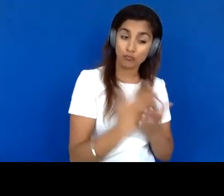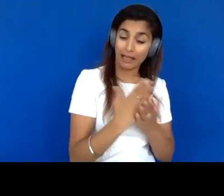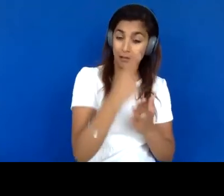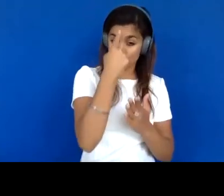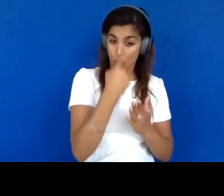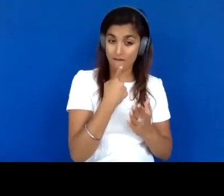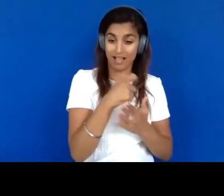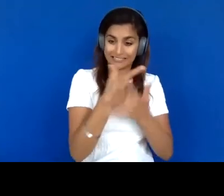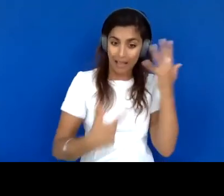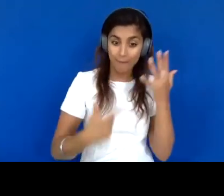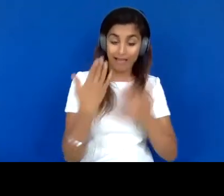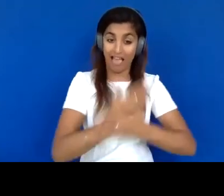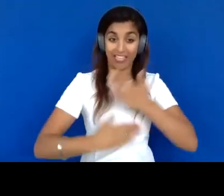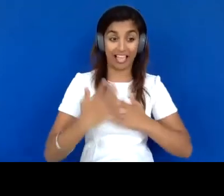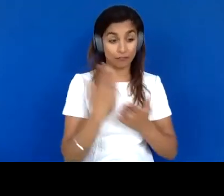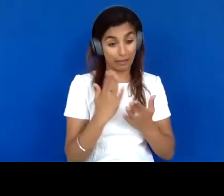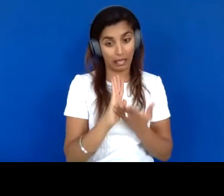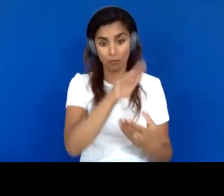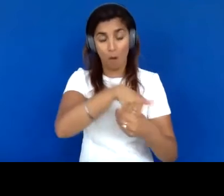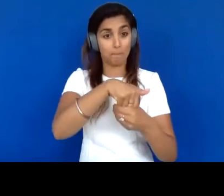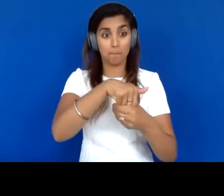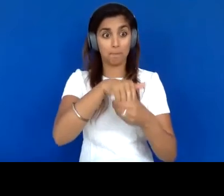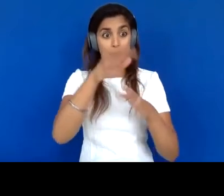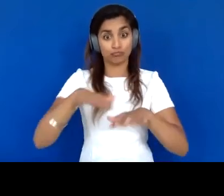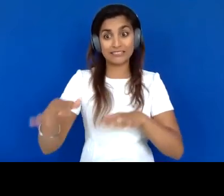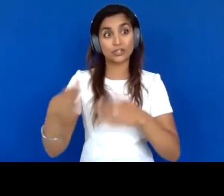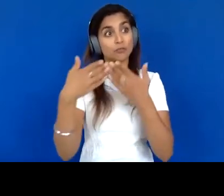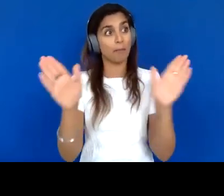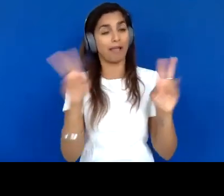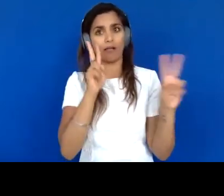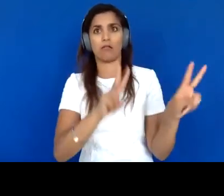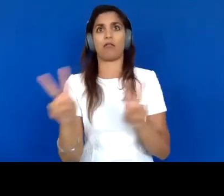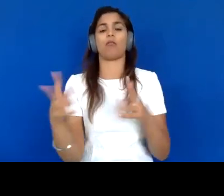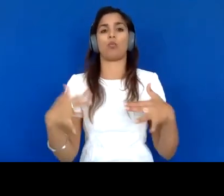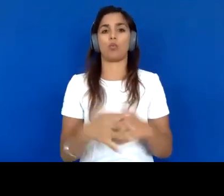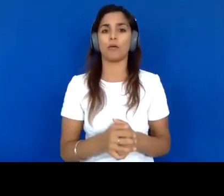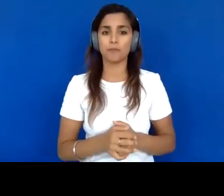general public the superhumans brand and in particular the London 2012 in real